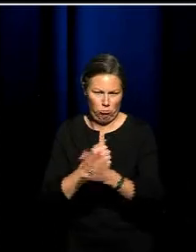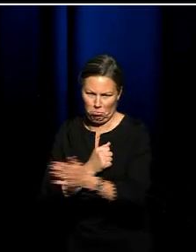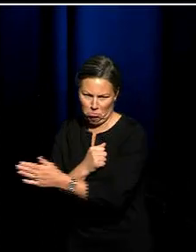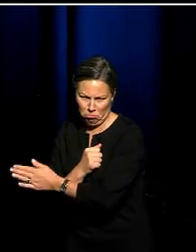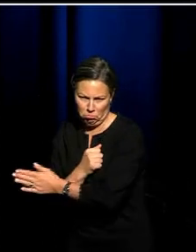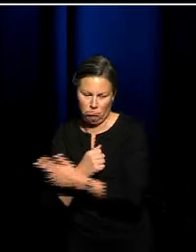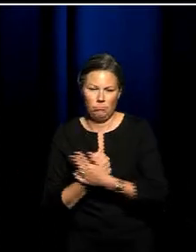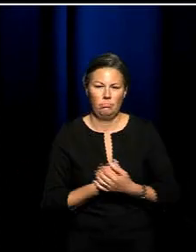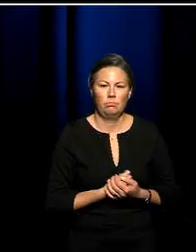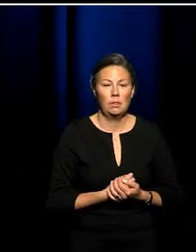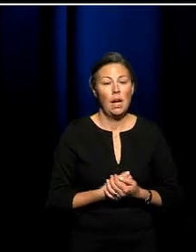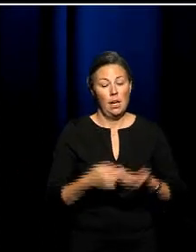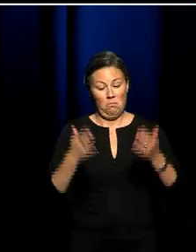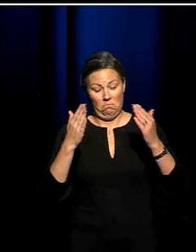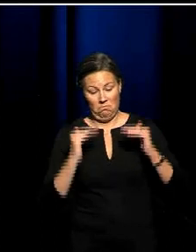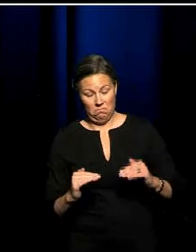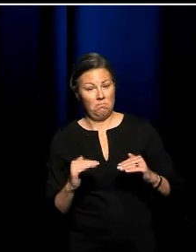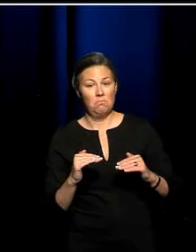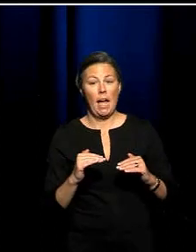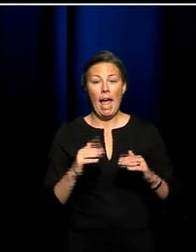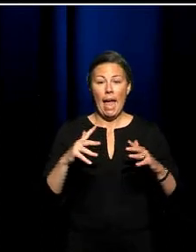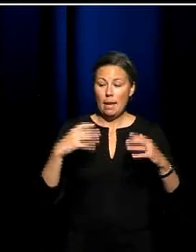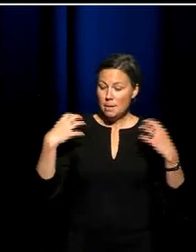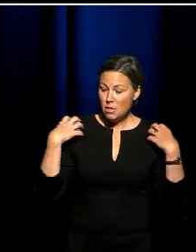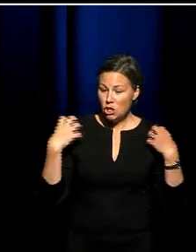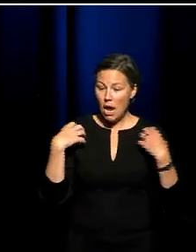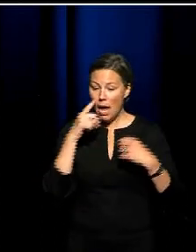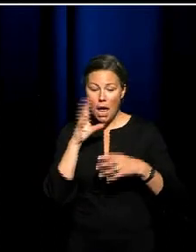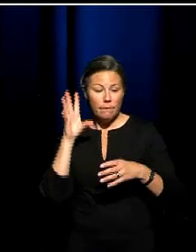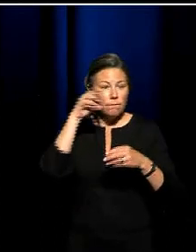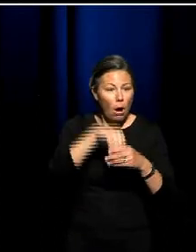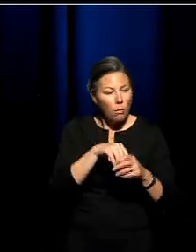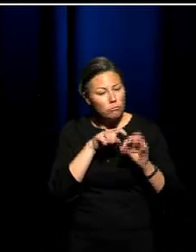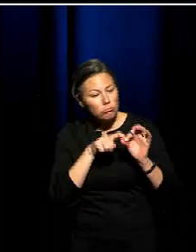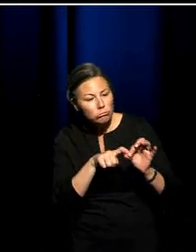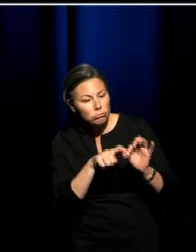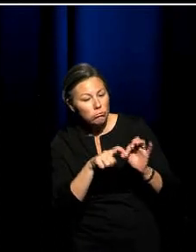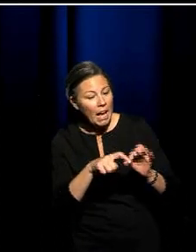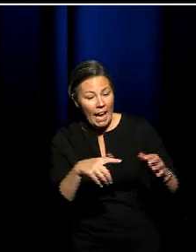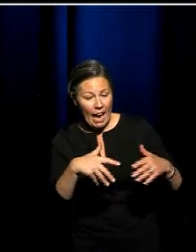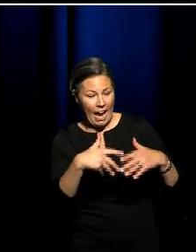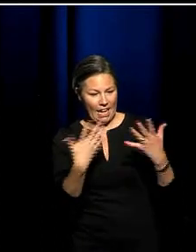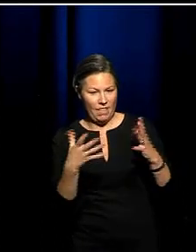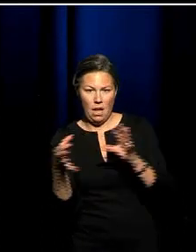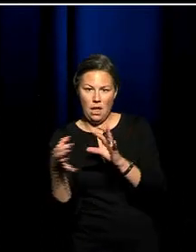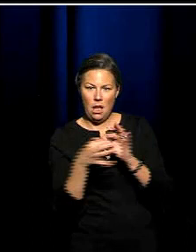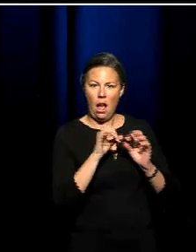no circumstances will a Commissioner participate in a hearing or in deliberations concerning matters that might bear, in anyway on that